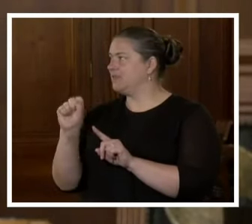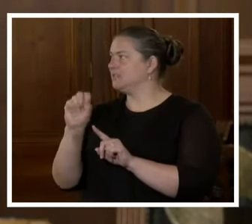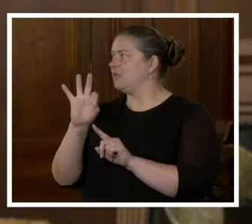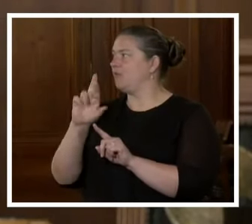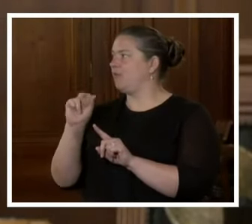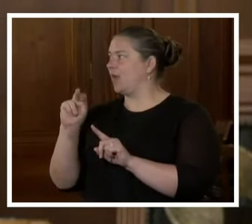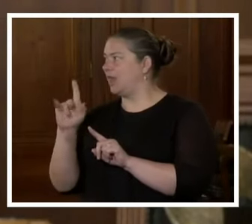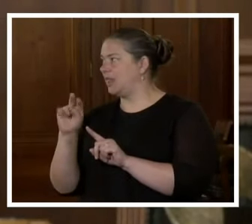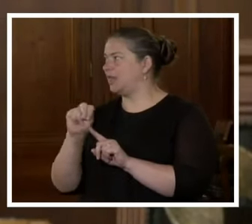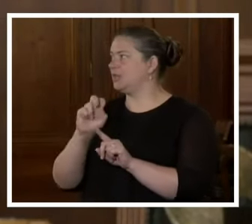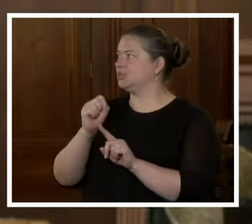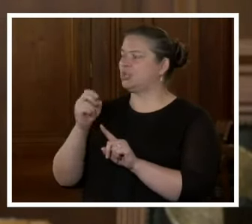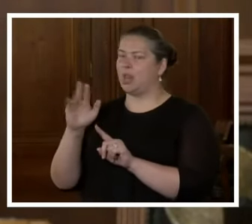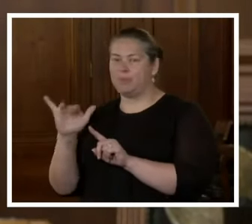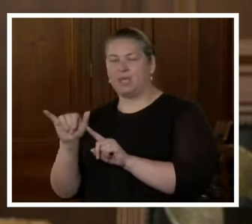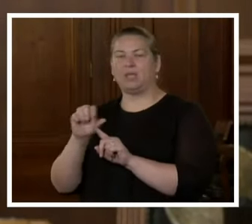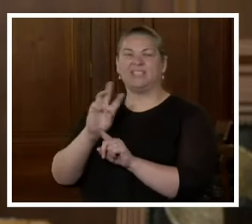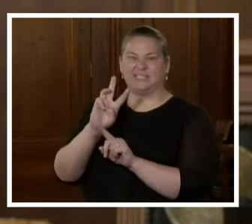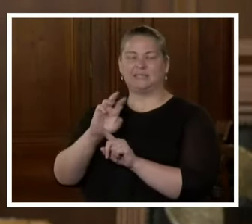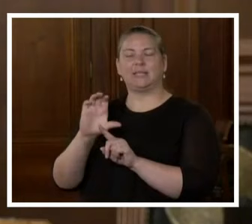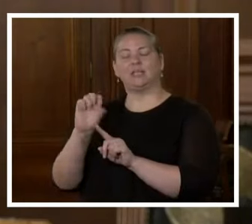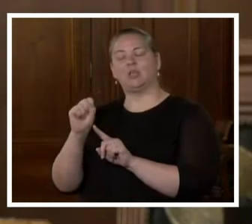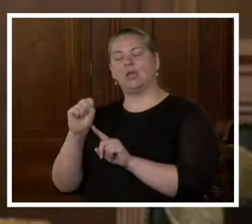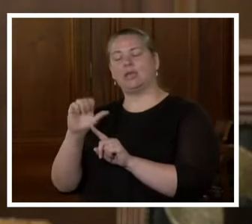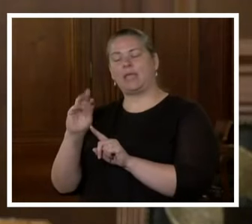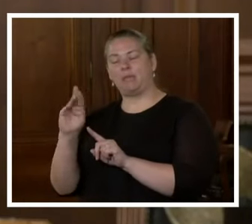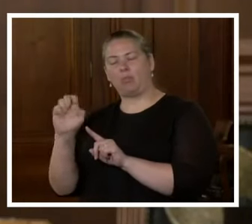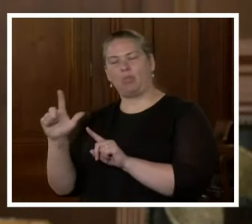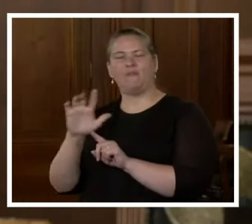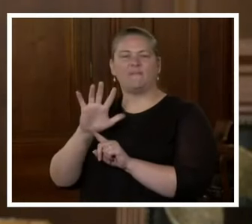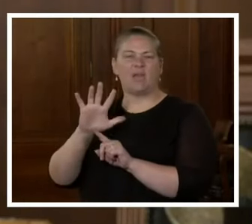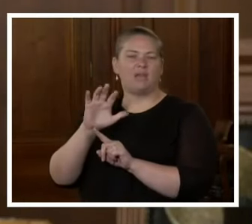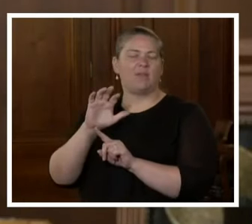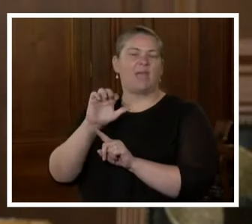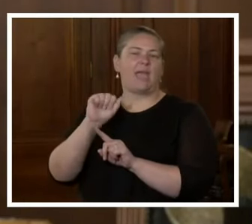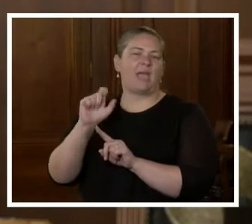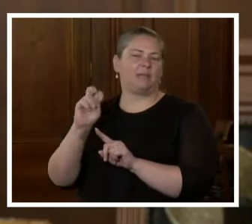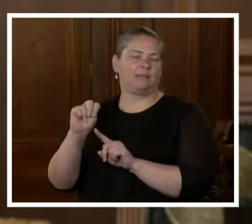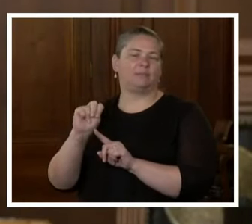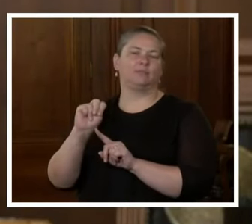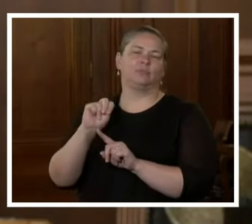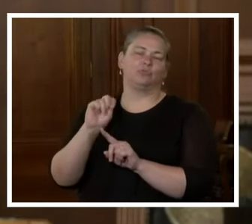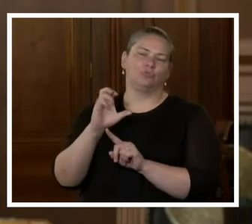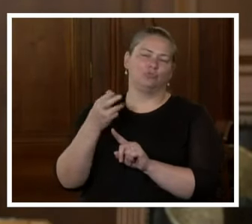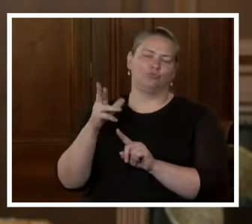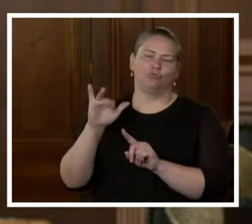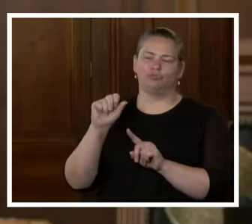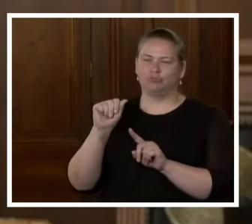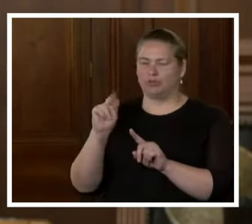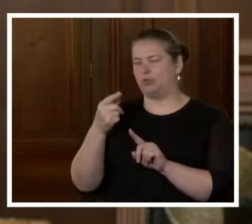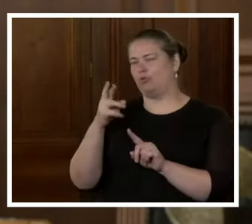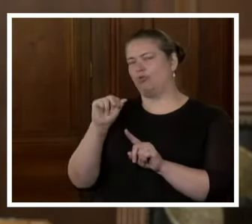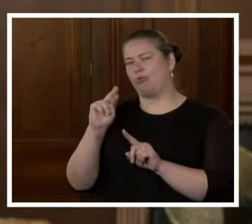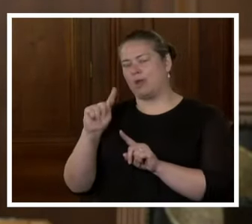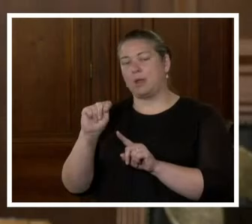ONLY ONE OF THOSE IS PROBABLE, ALL THE OTHER ARE LAB CONFIRMED. THEY INCLUDE AN 84-YEAR-OLD